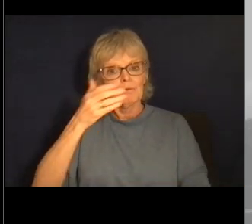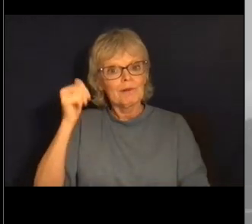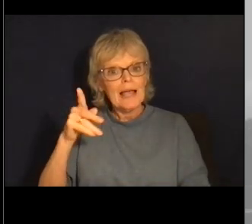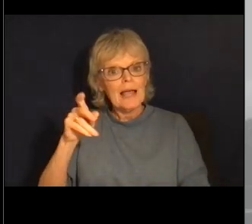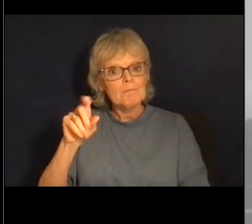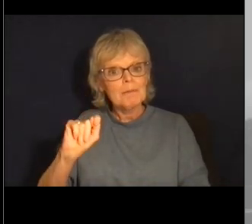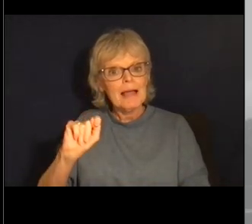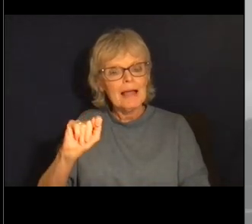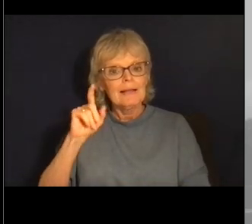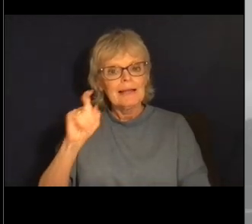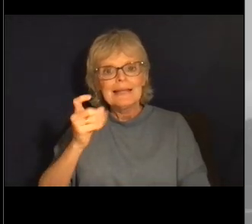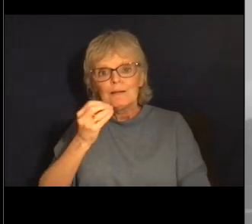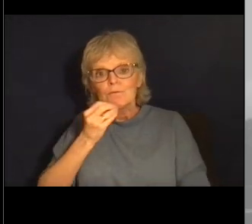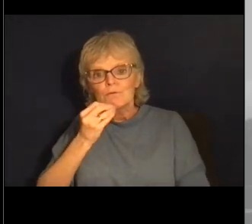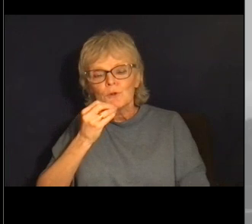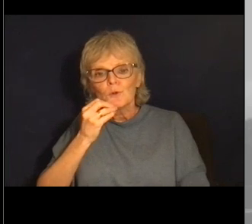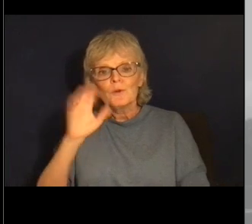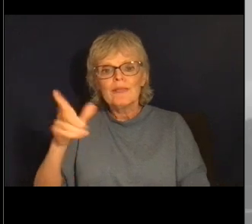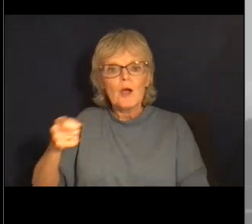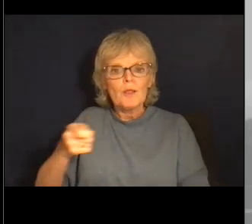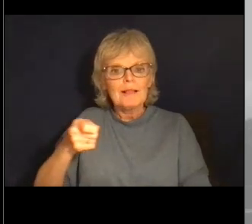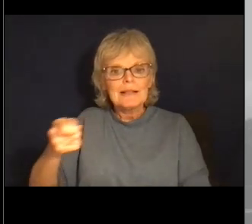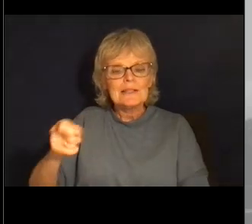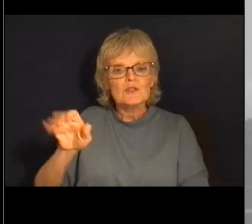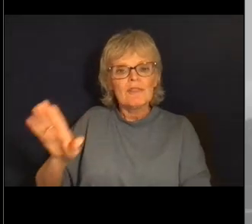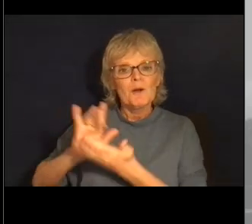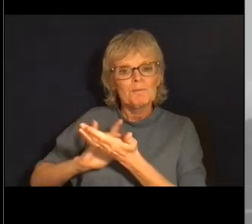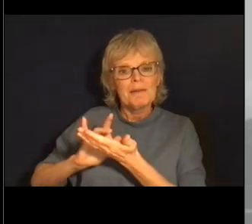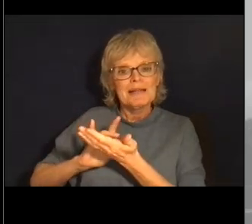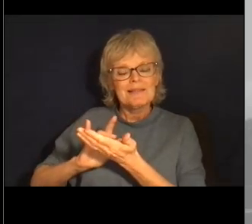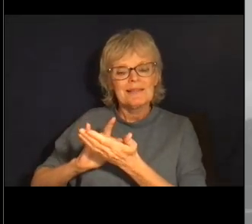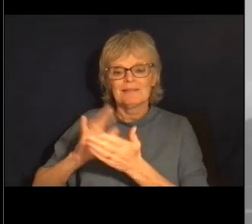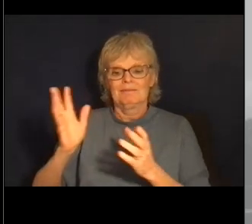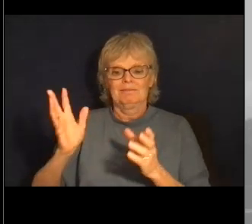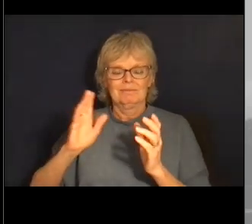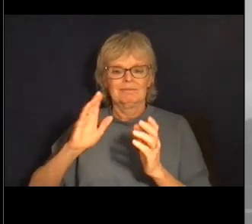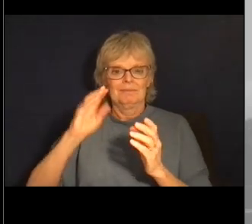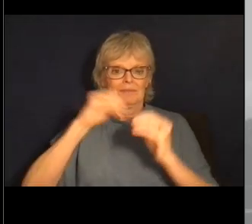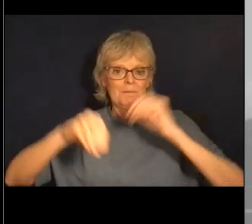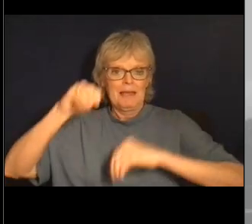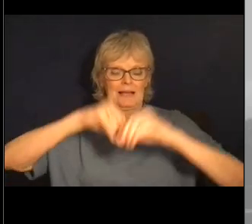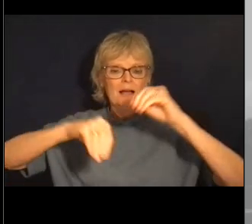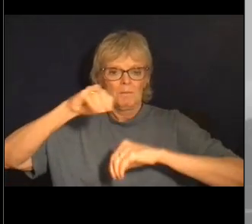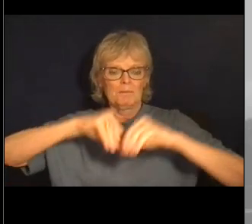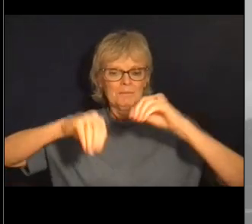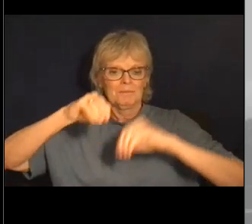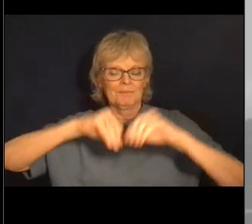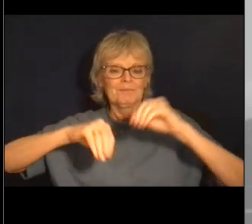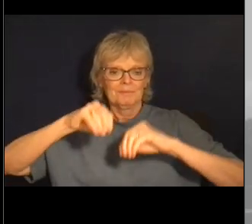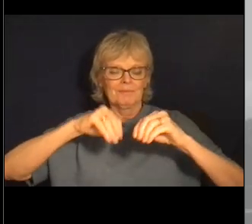or a leash or their medicine, things like that. Like put all that stuff together ahead of time. So you're not scrambling at the last minute trying to get it.